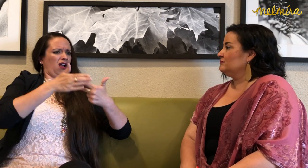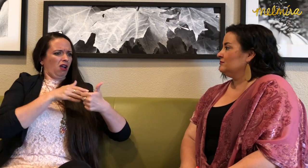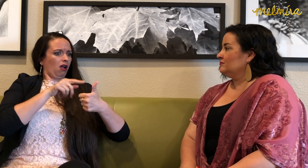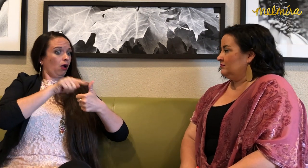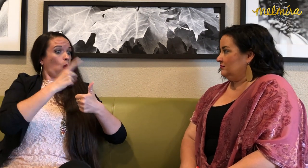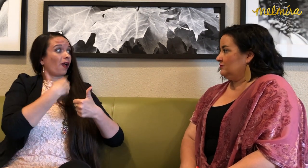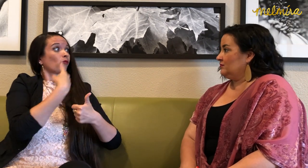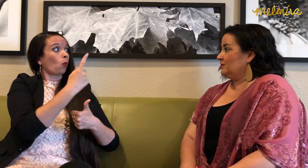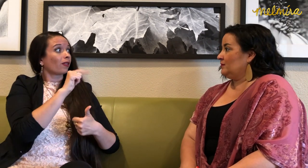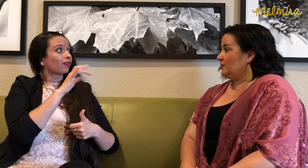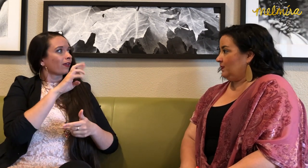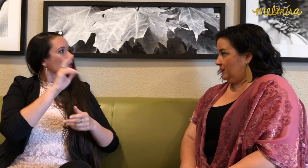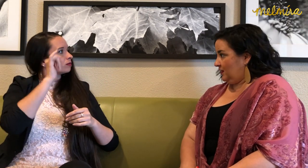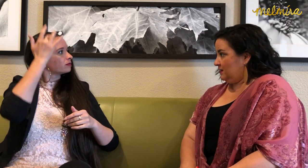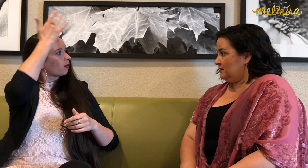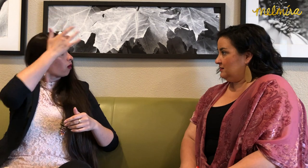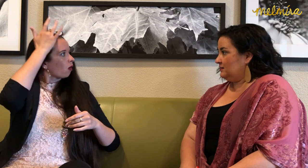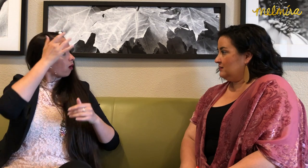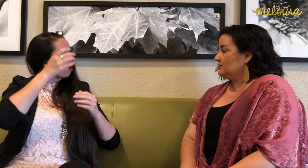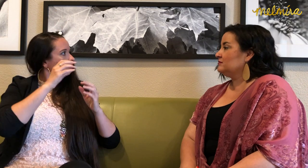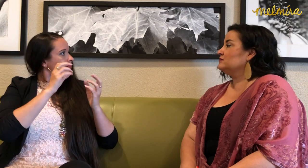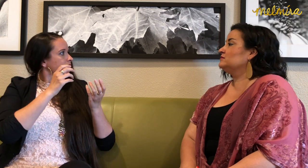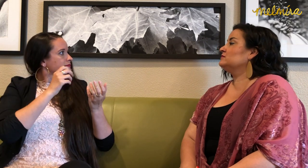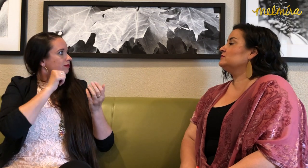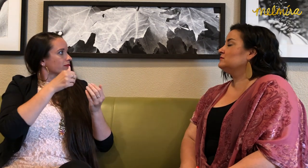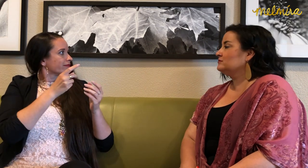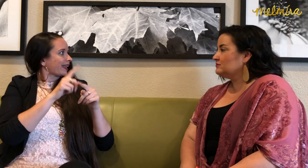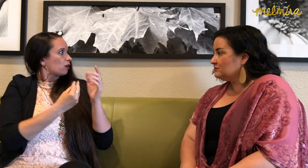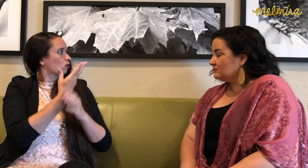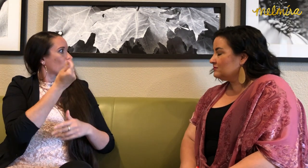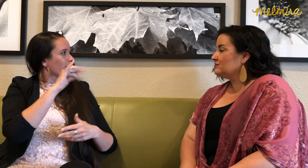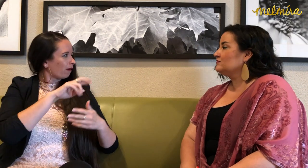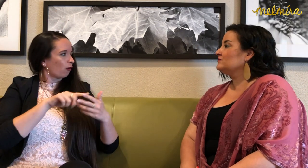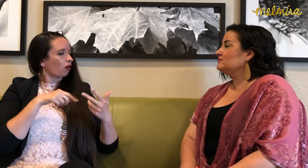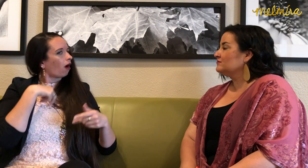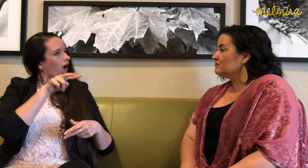Then those who only have one layer are those who are bald and can't grow hair.